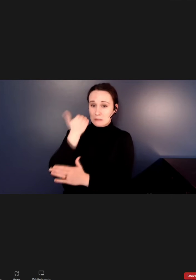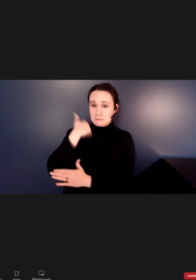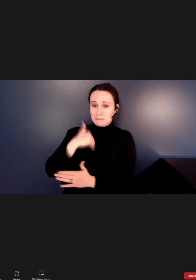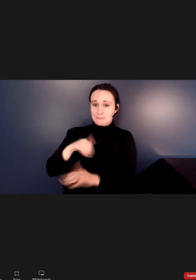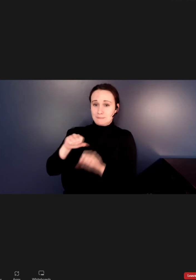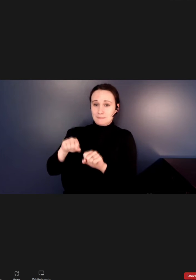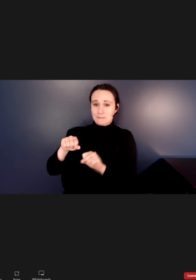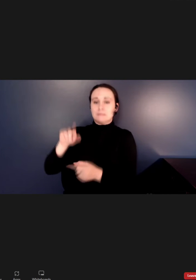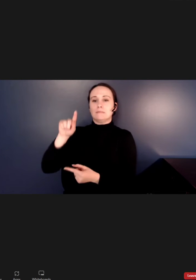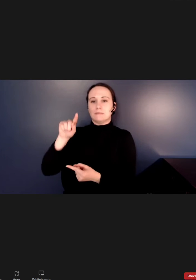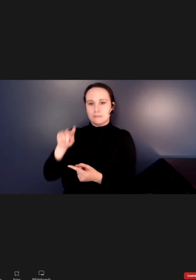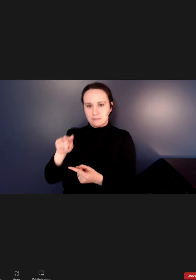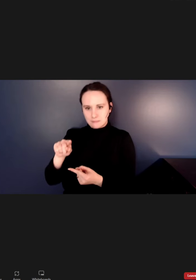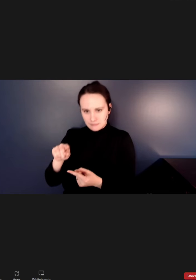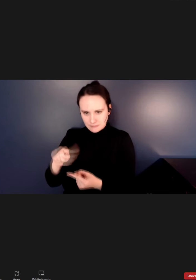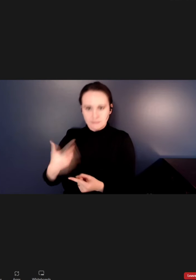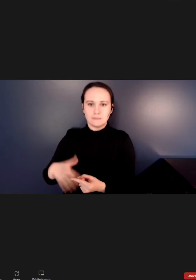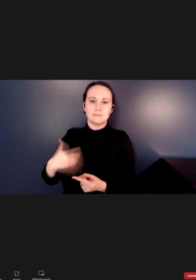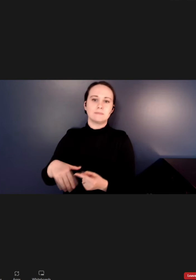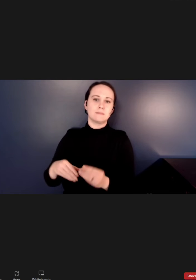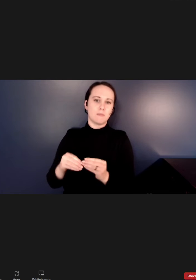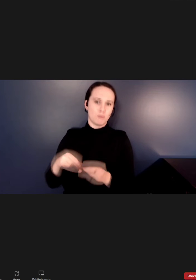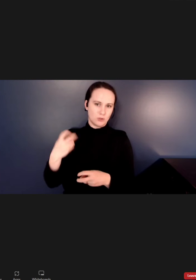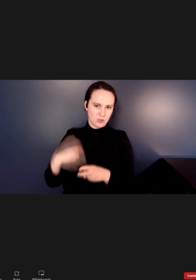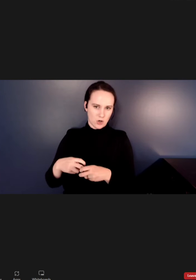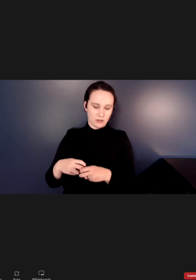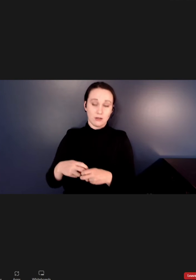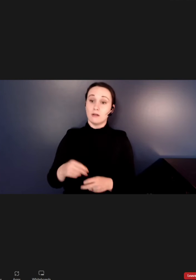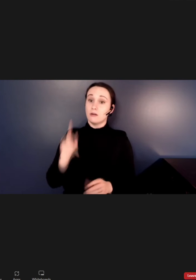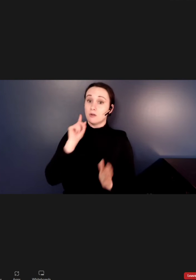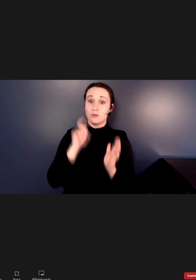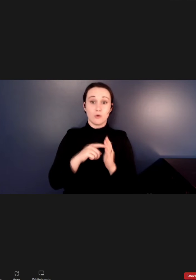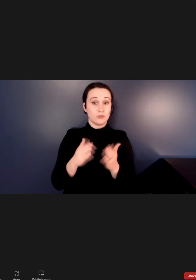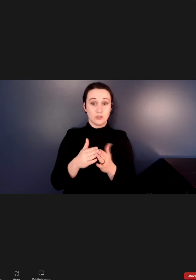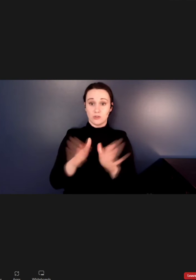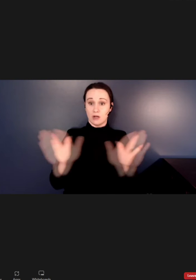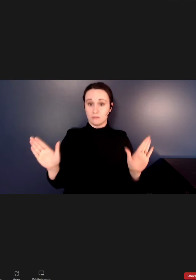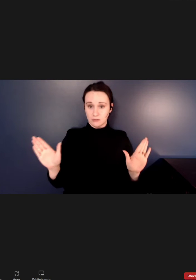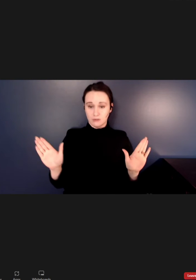is harder and harder. And we're seeing an overall, you know, decrease in the number of VFC providers.